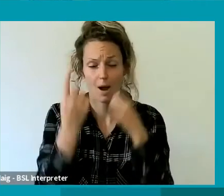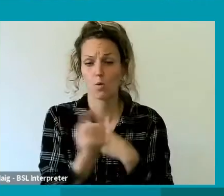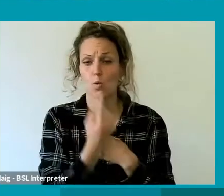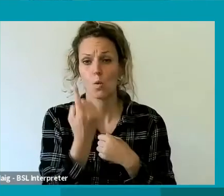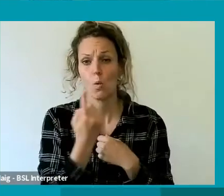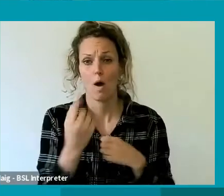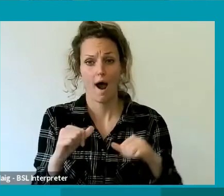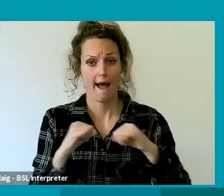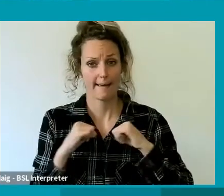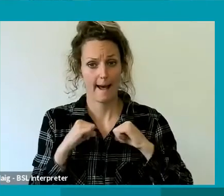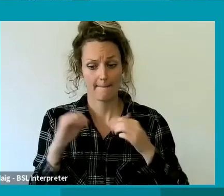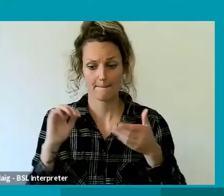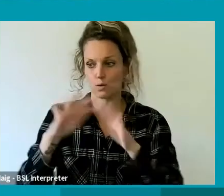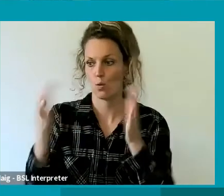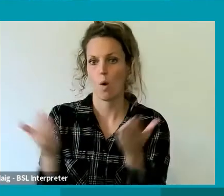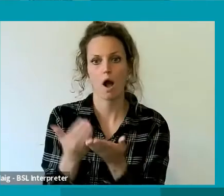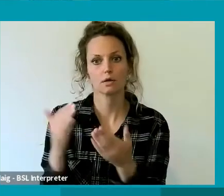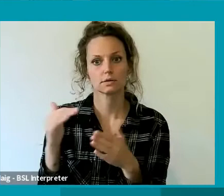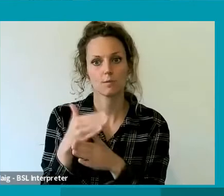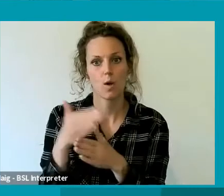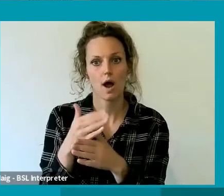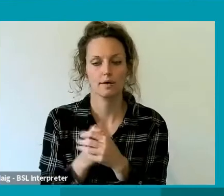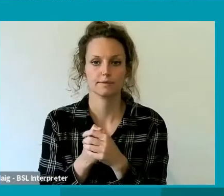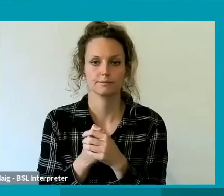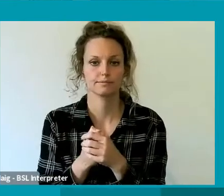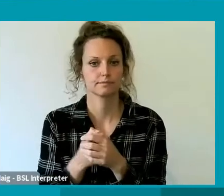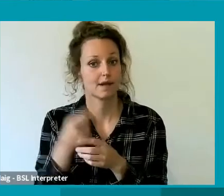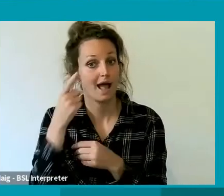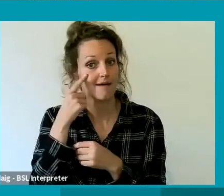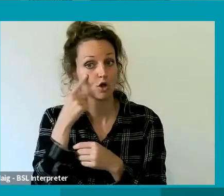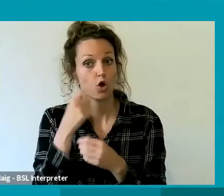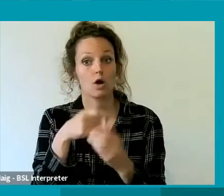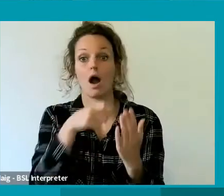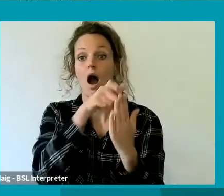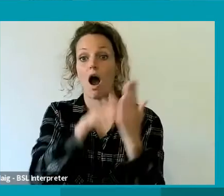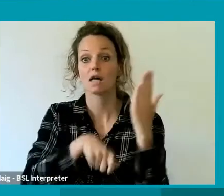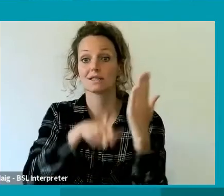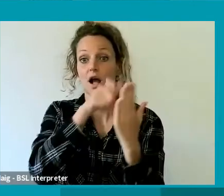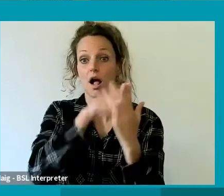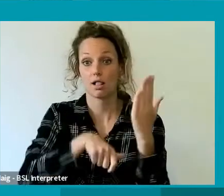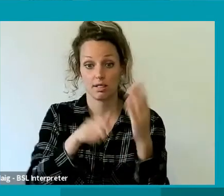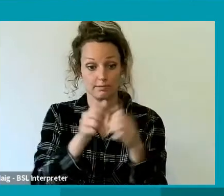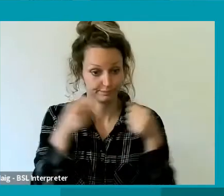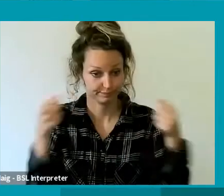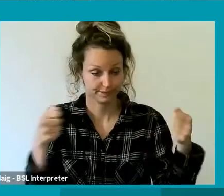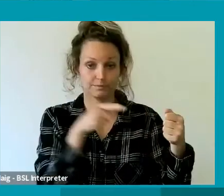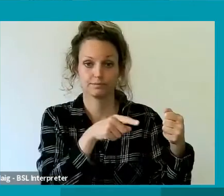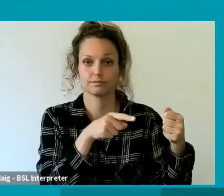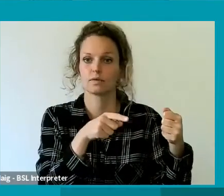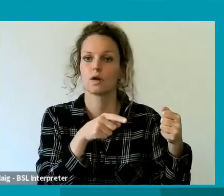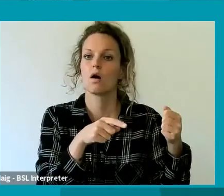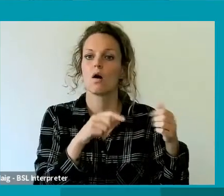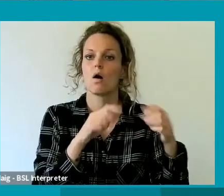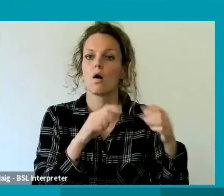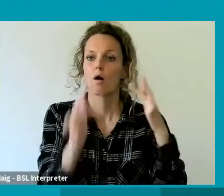Why not check out our article? It's on the hive. It's called uhm, why? Why standout.. sorry?